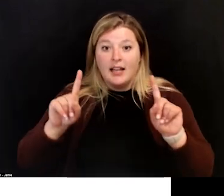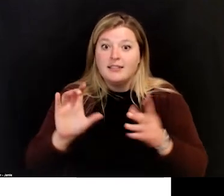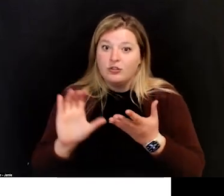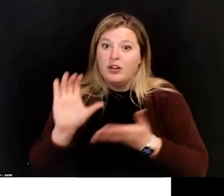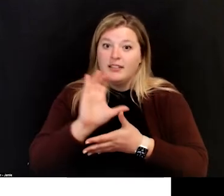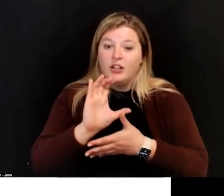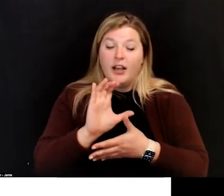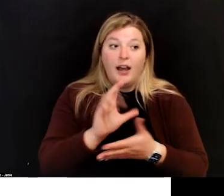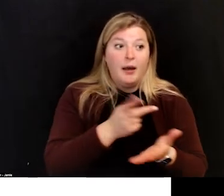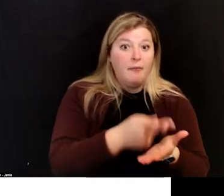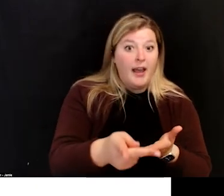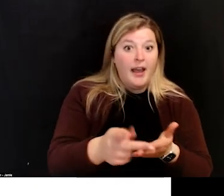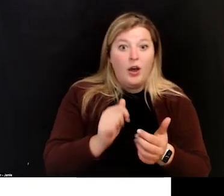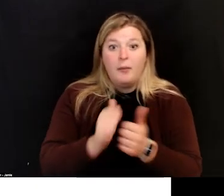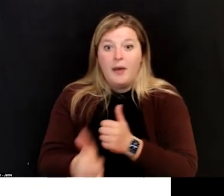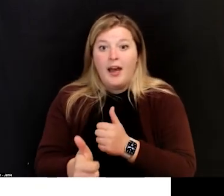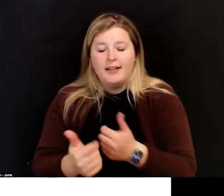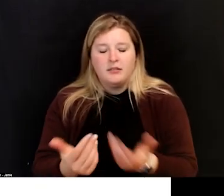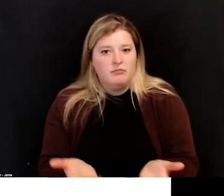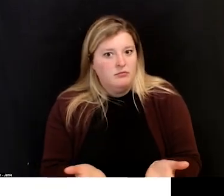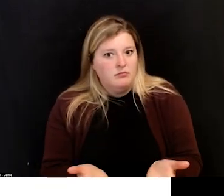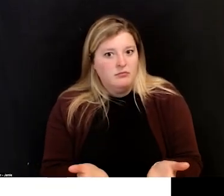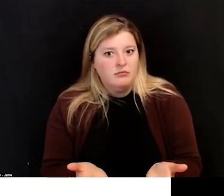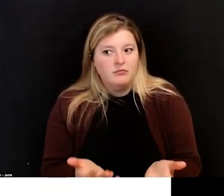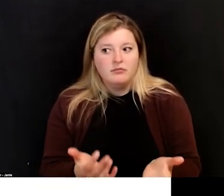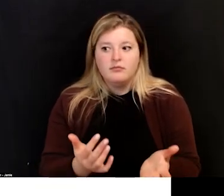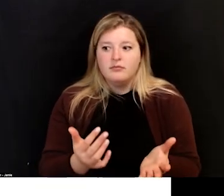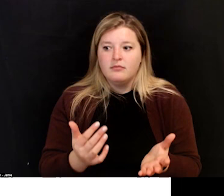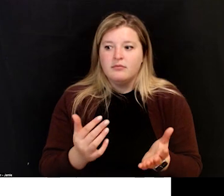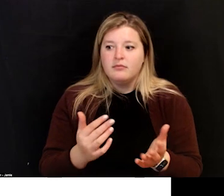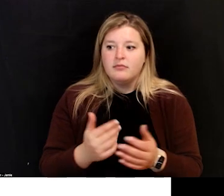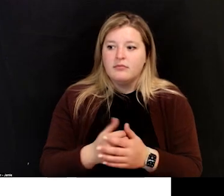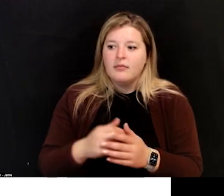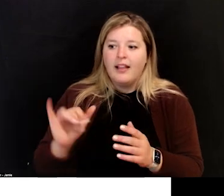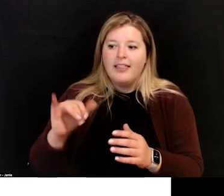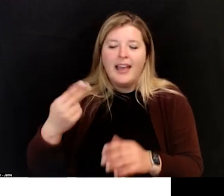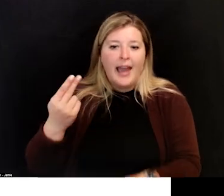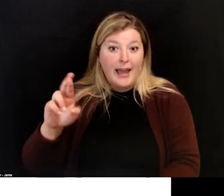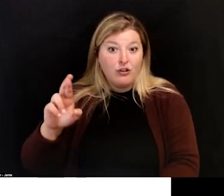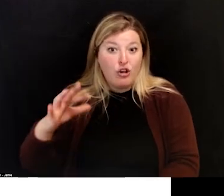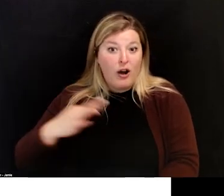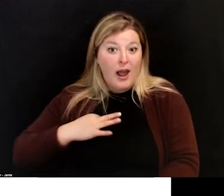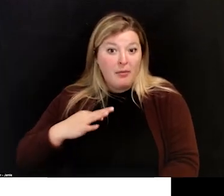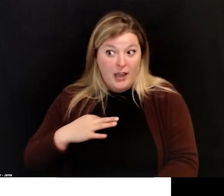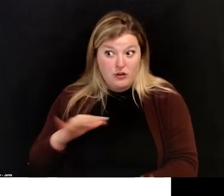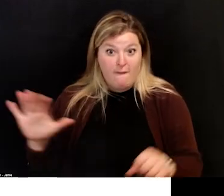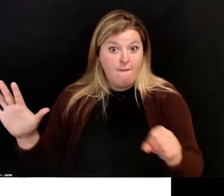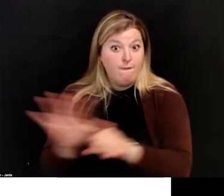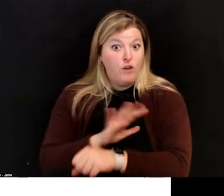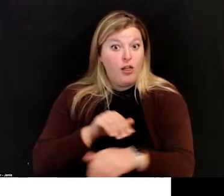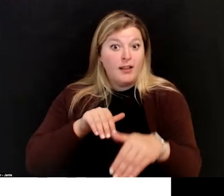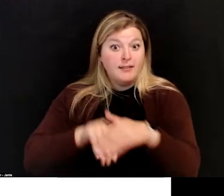We rarely say a HR application is fully accessible. I mean, there's always upgrades,